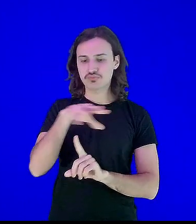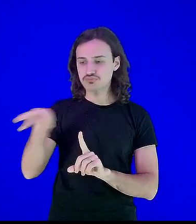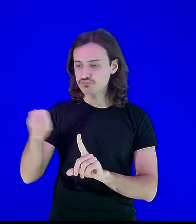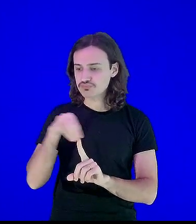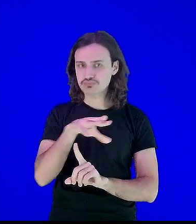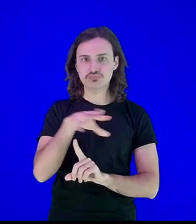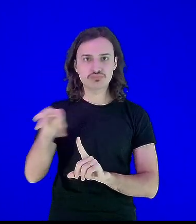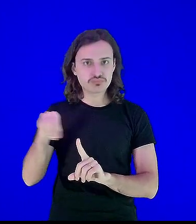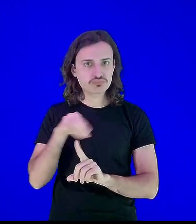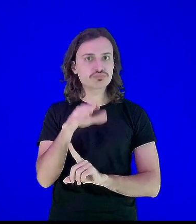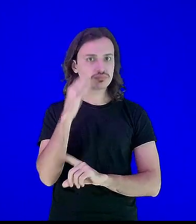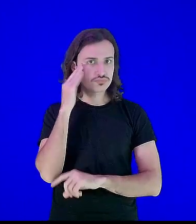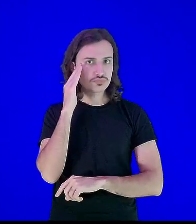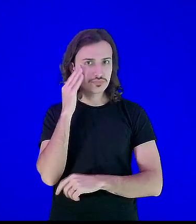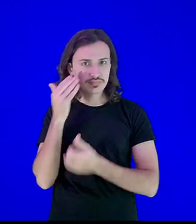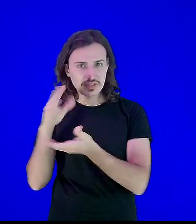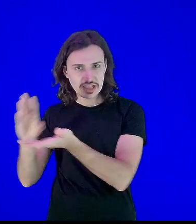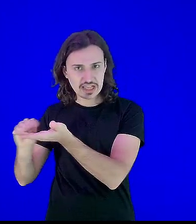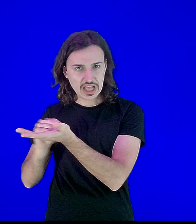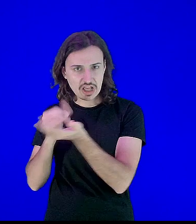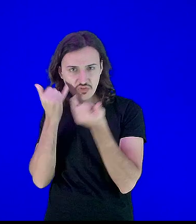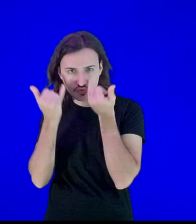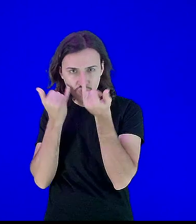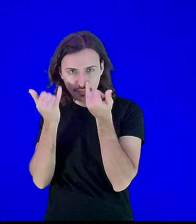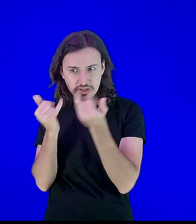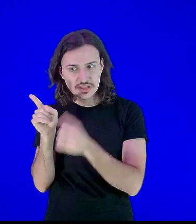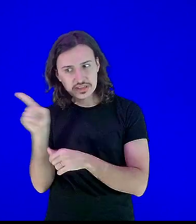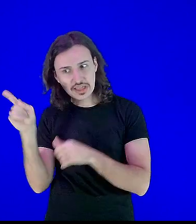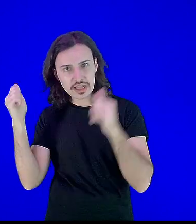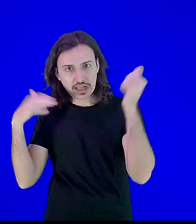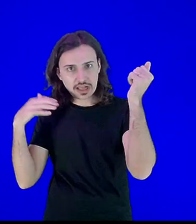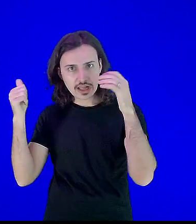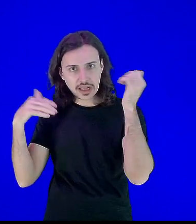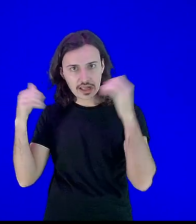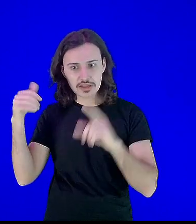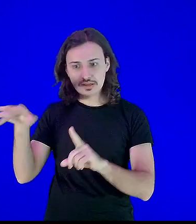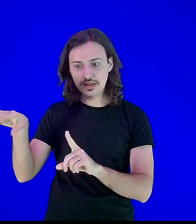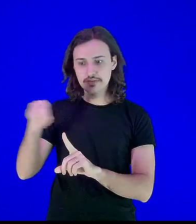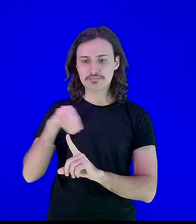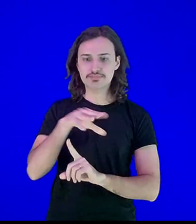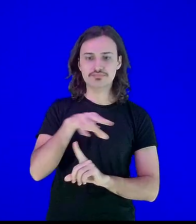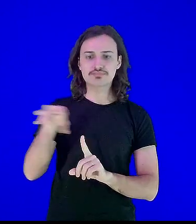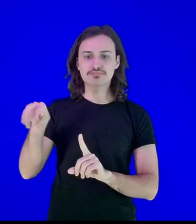right but, do I want want to do that every time I search for the same sign?